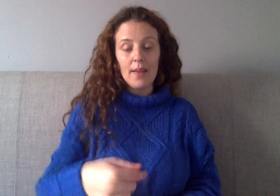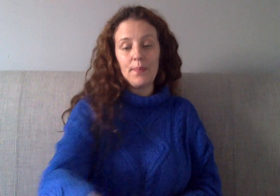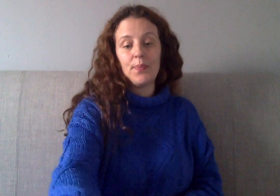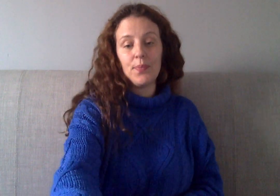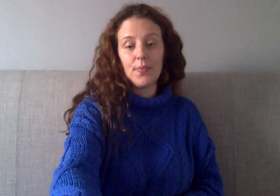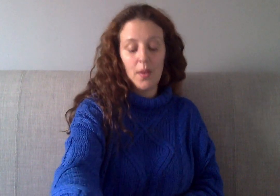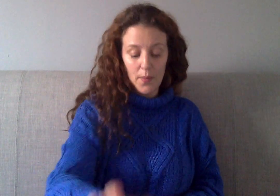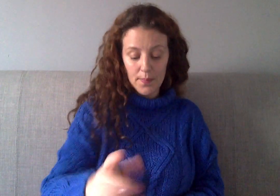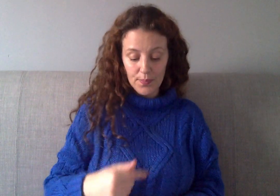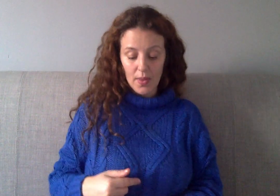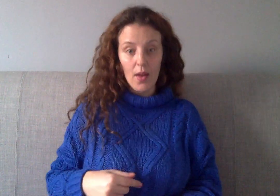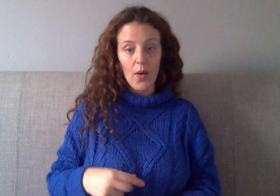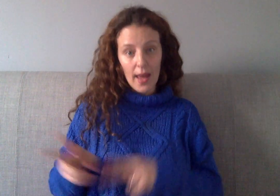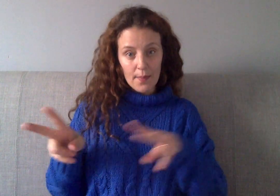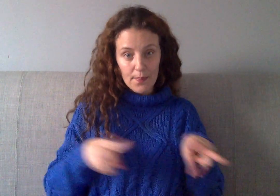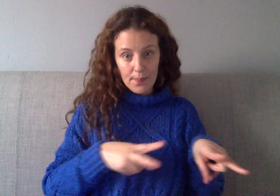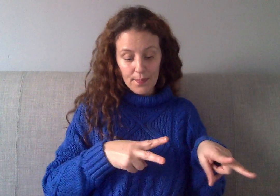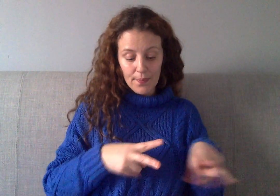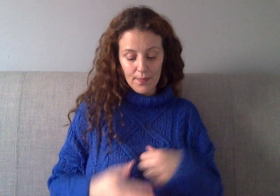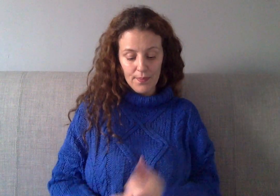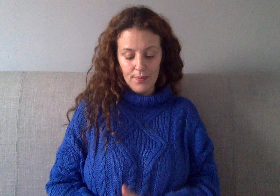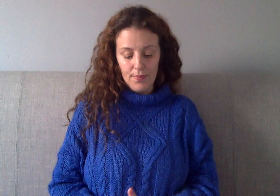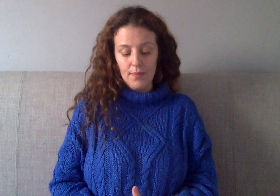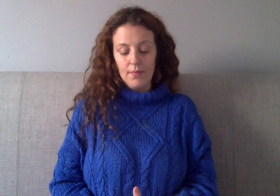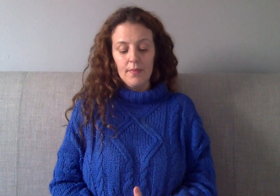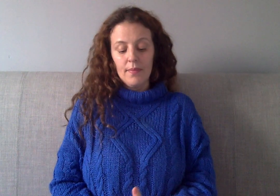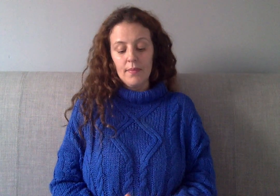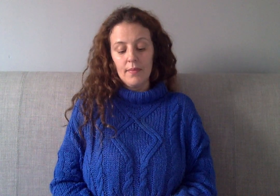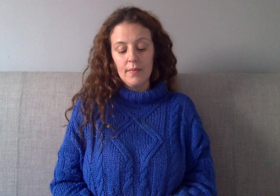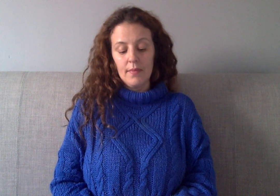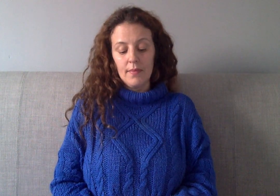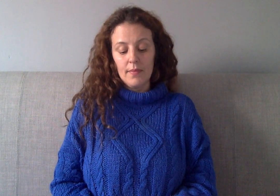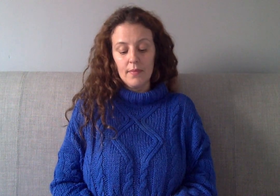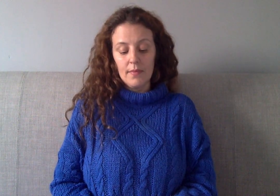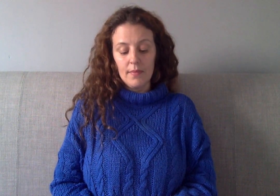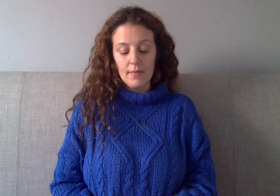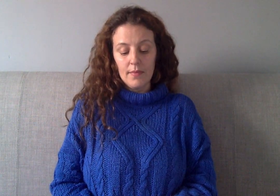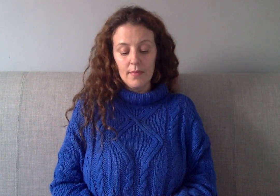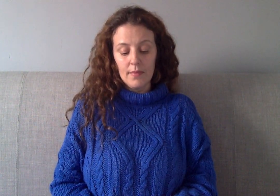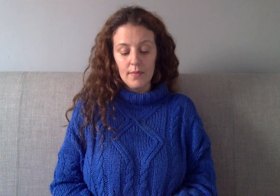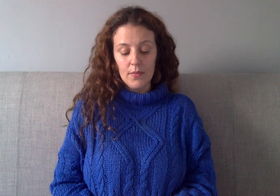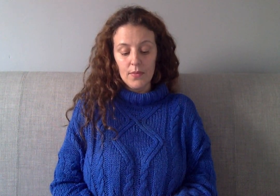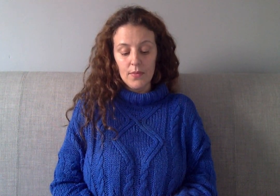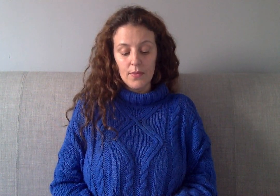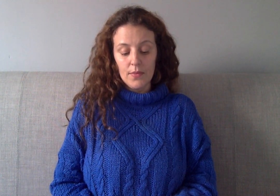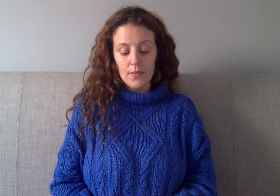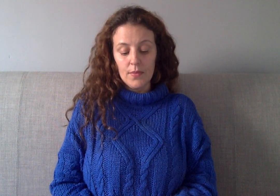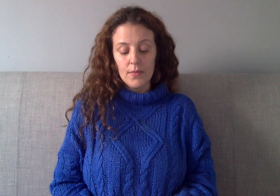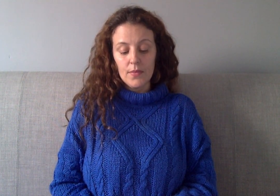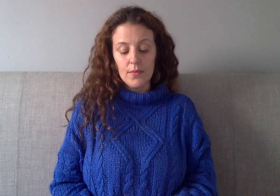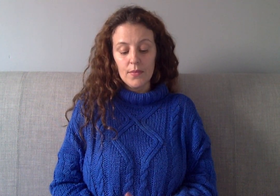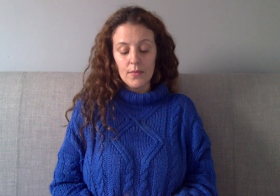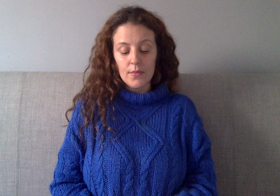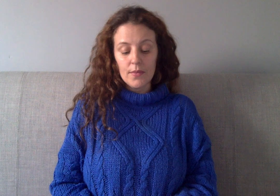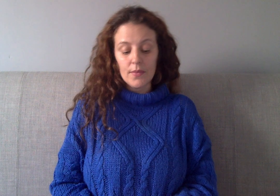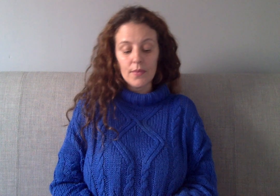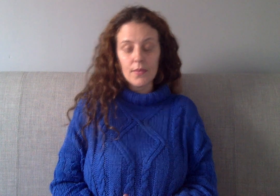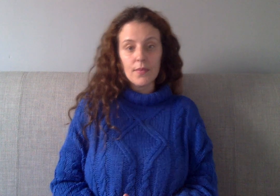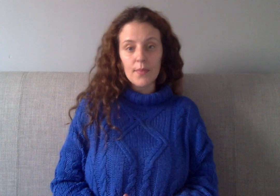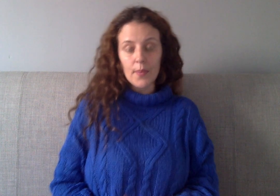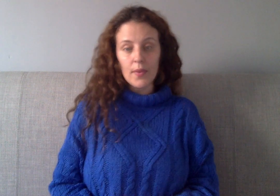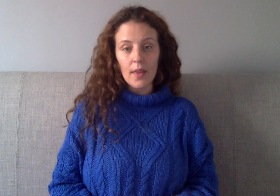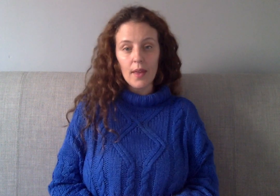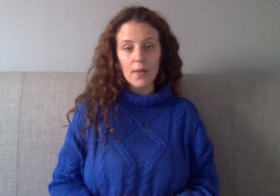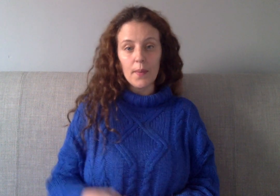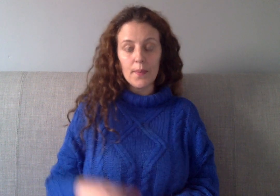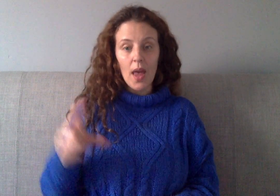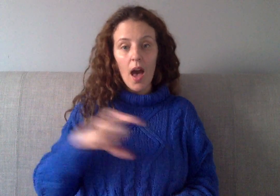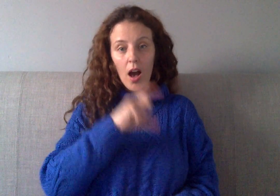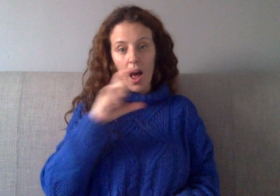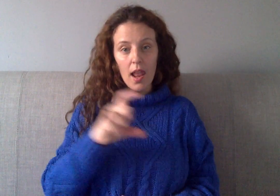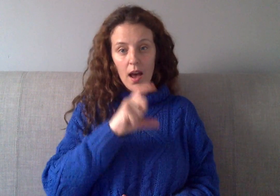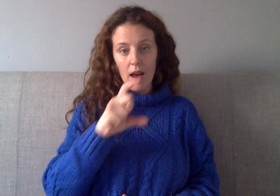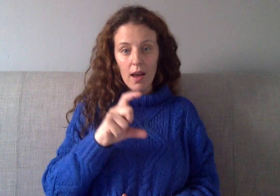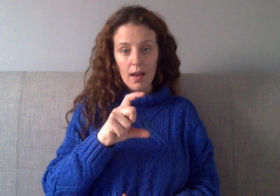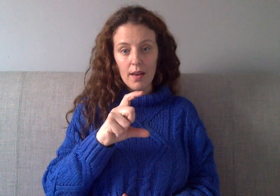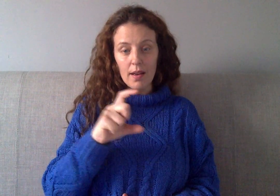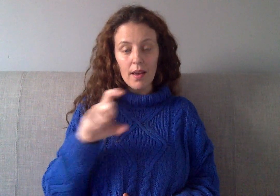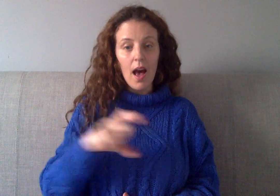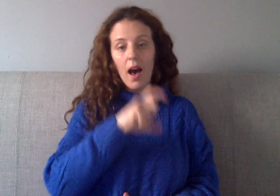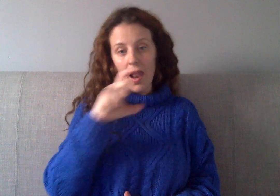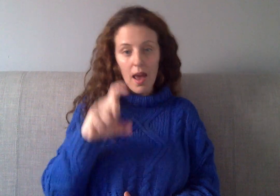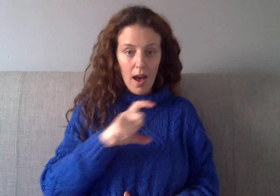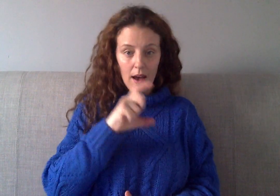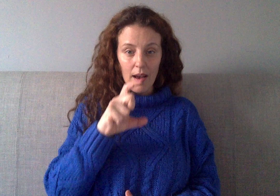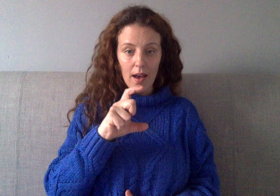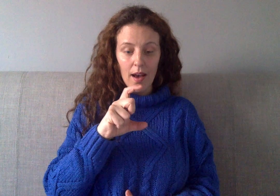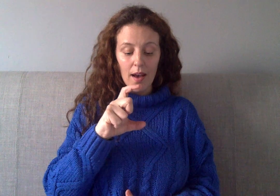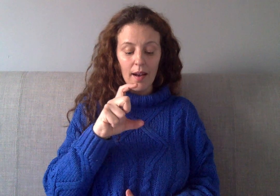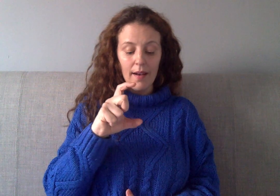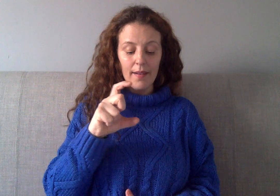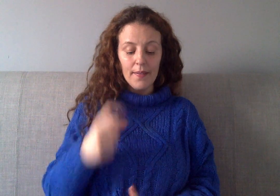COLOUR